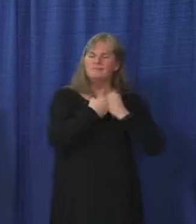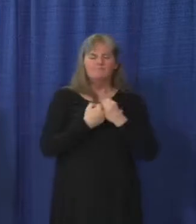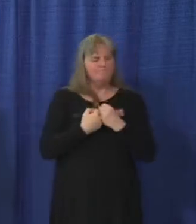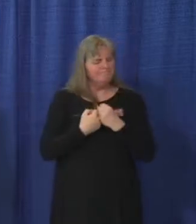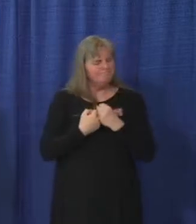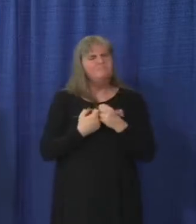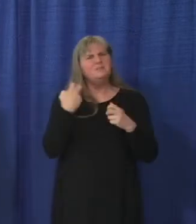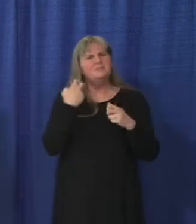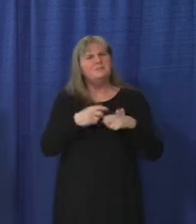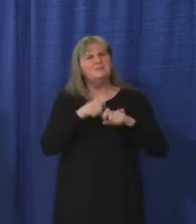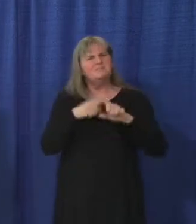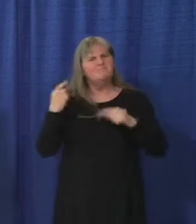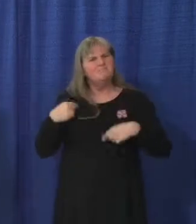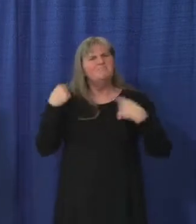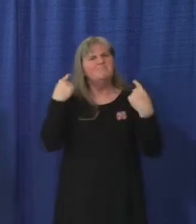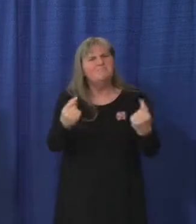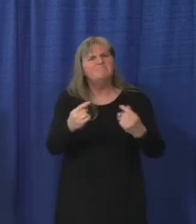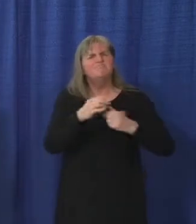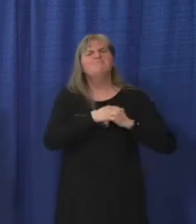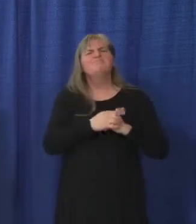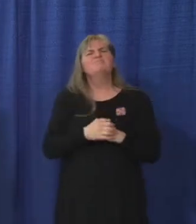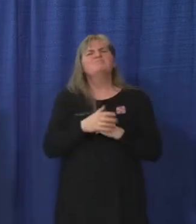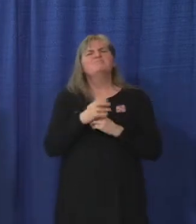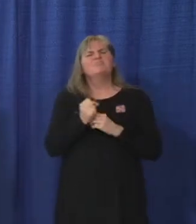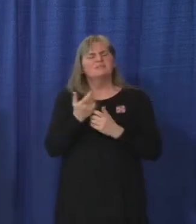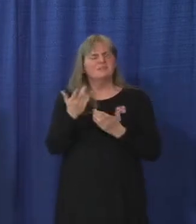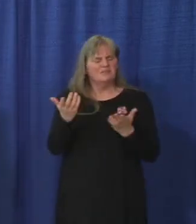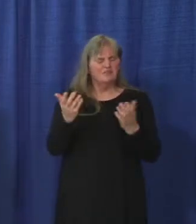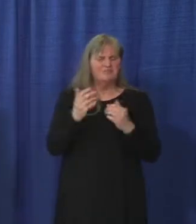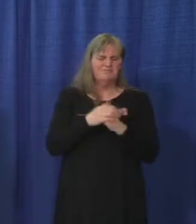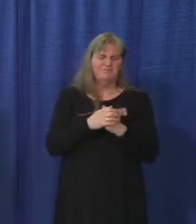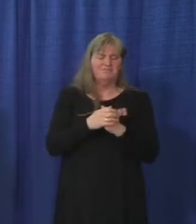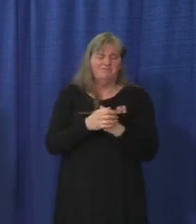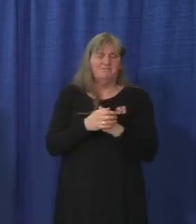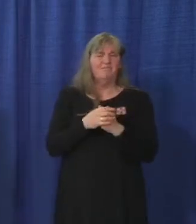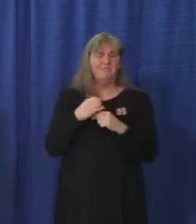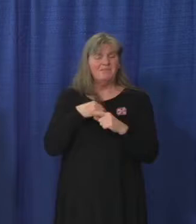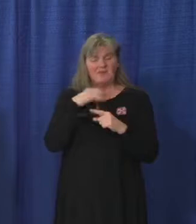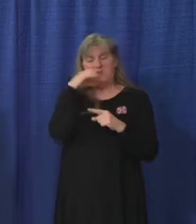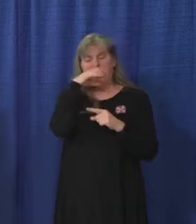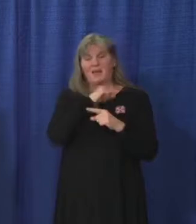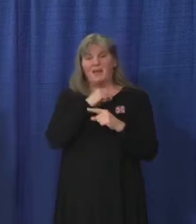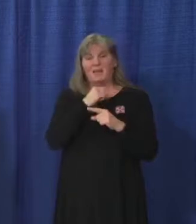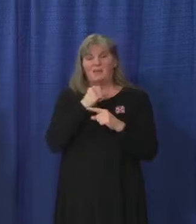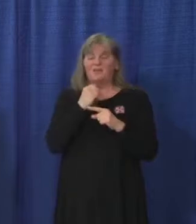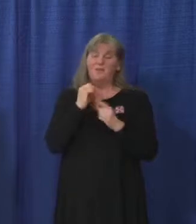would be doing a disservice to assume the worst is behind us. The negative impacts of this